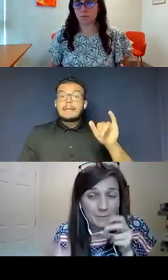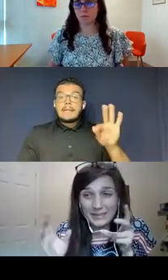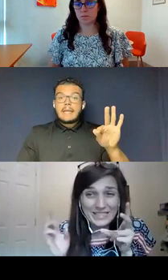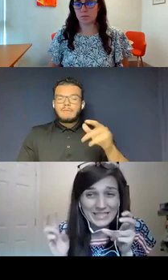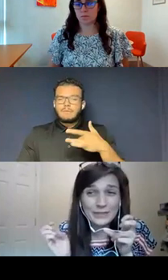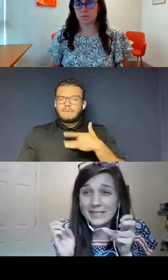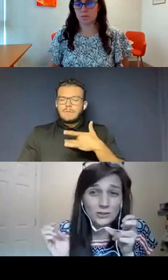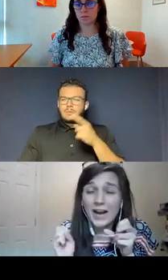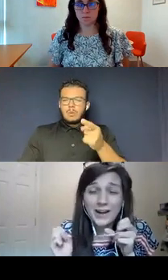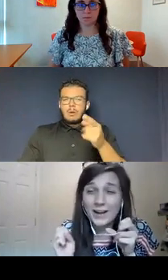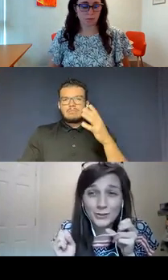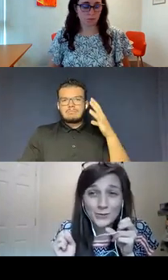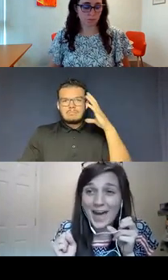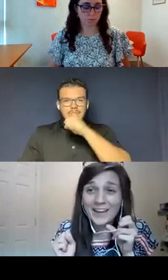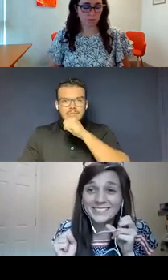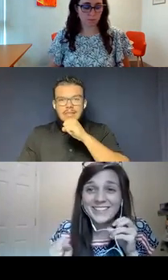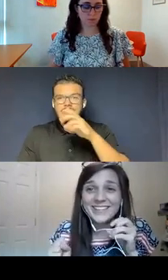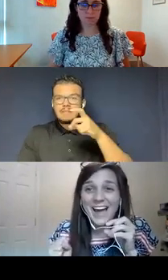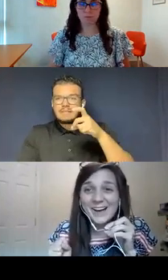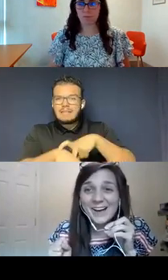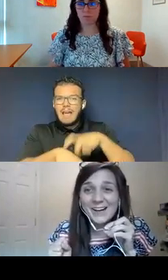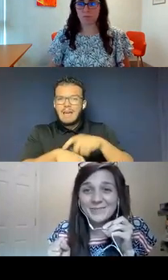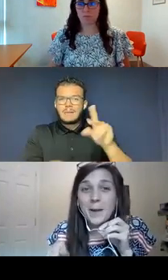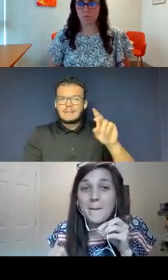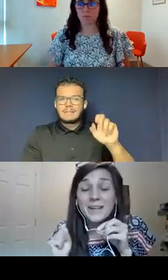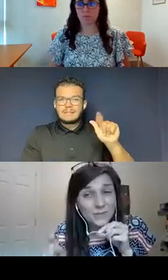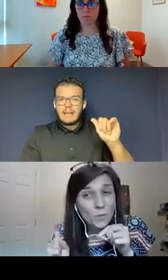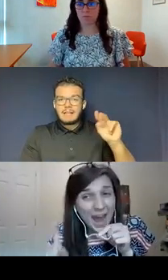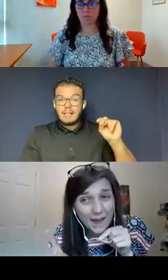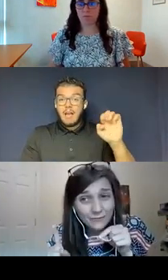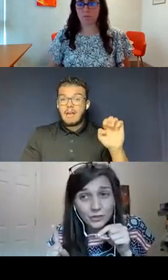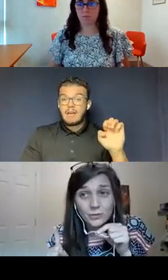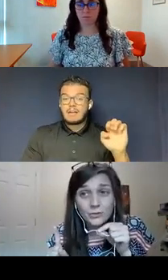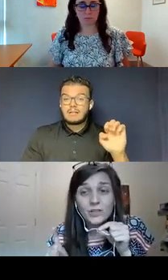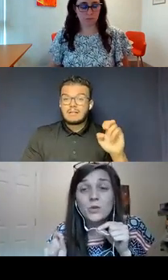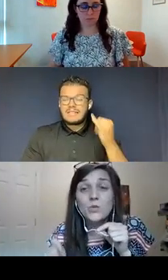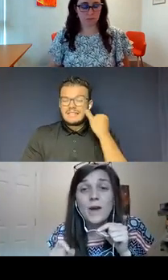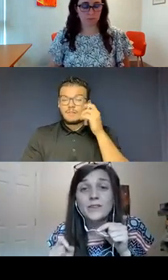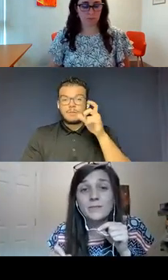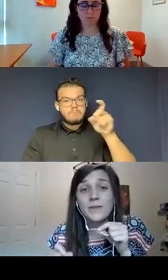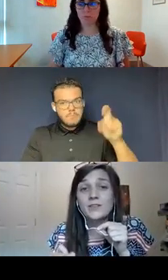and please, please try not to do that-- but if you have to, you want to make